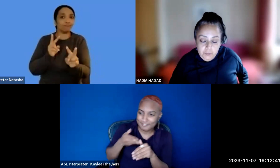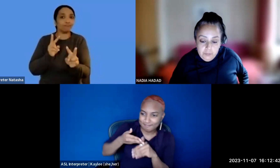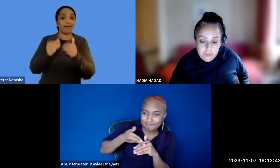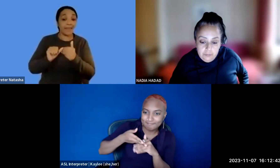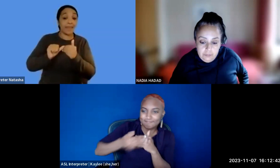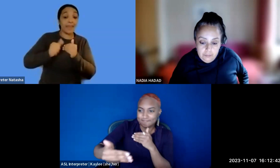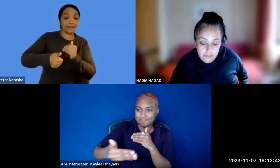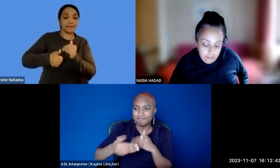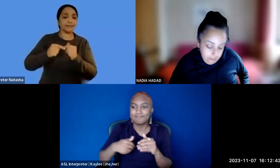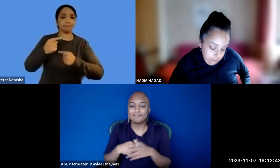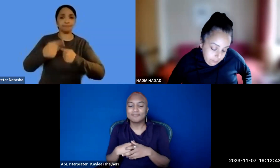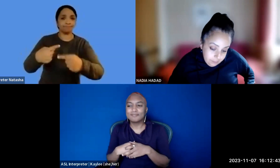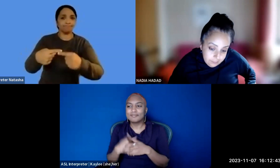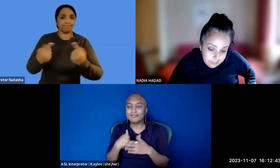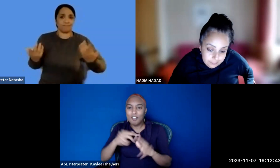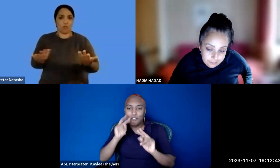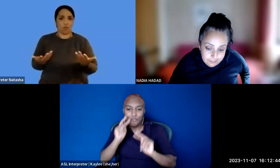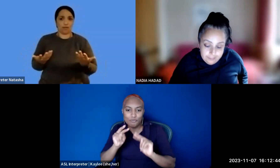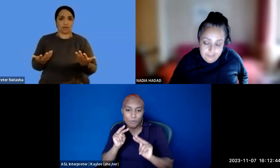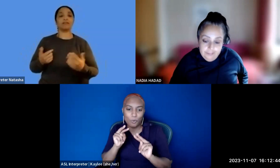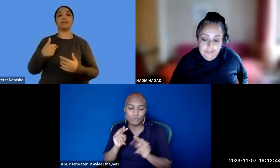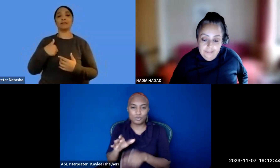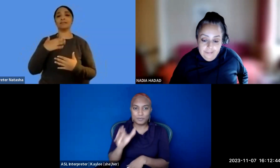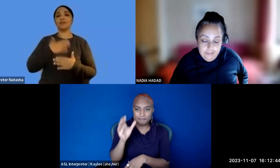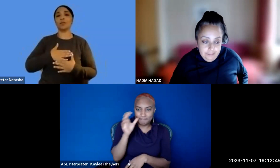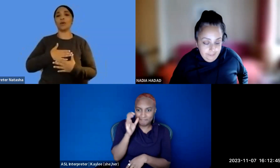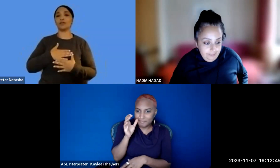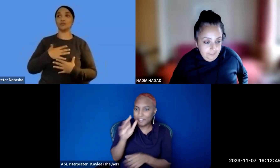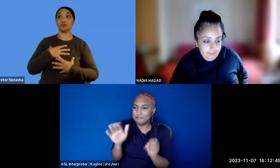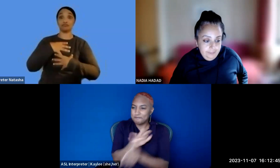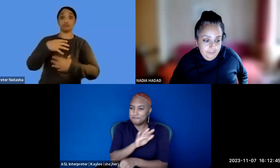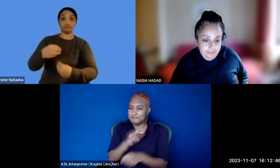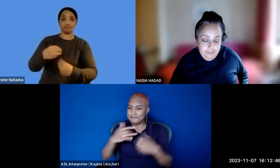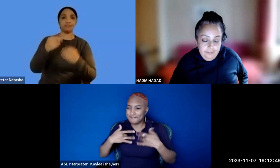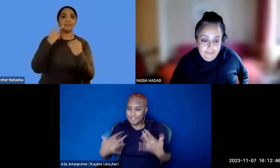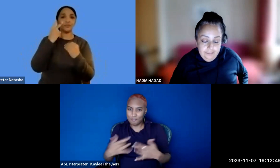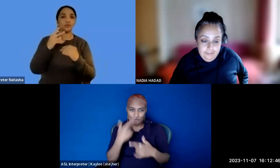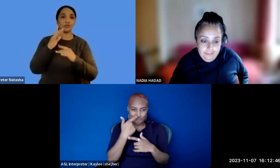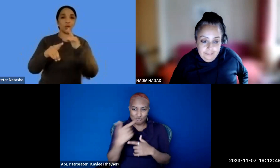and listening to the full event online. Thank you very much.